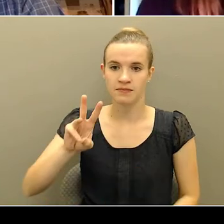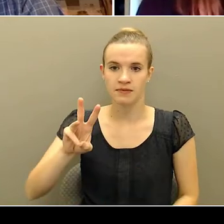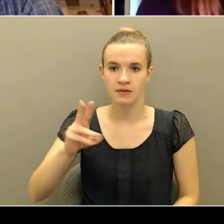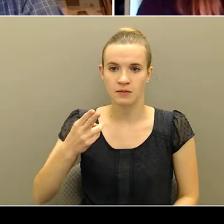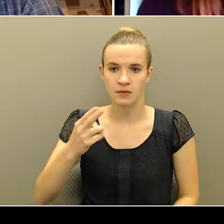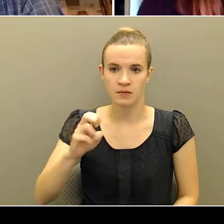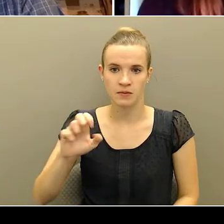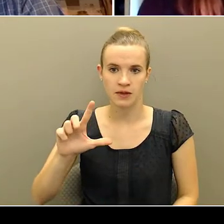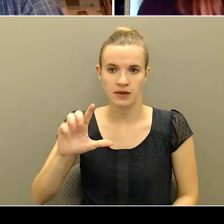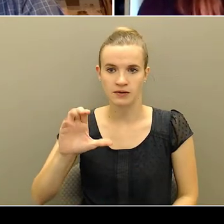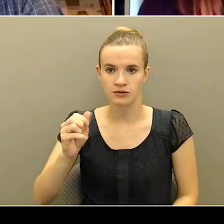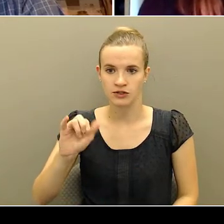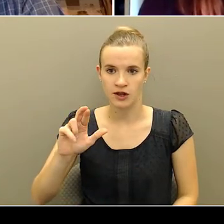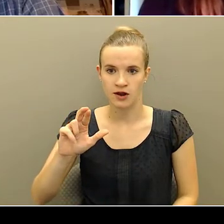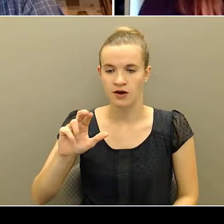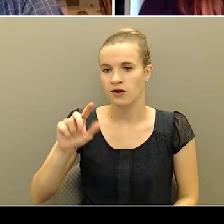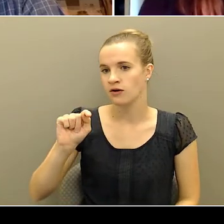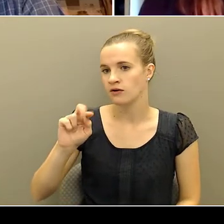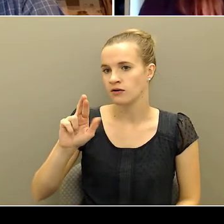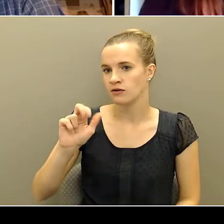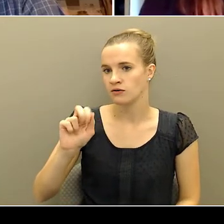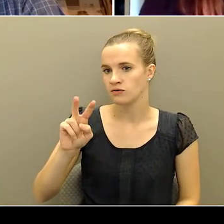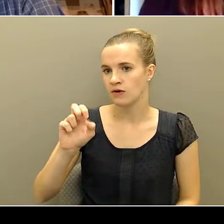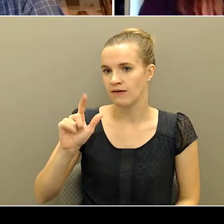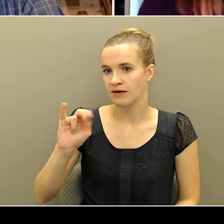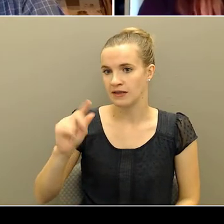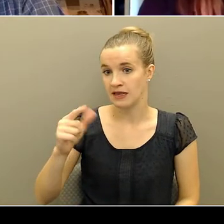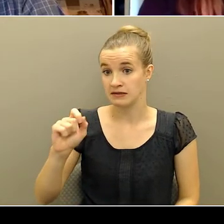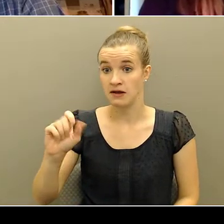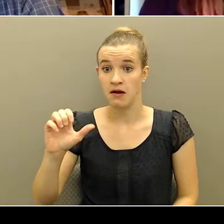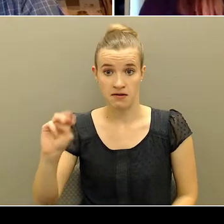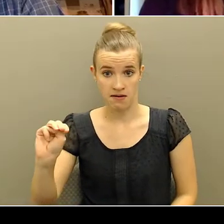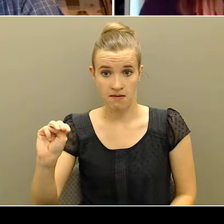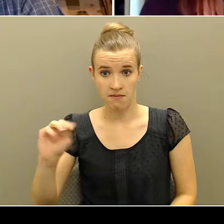create a platform where you could search in, search for traveling in many